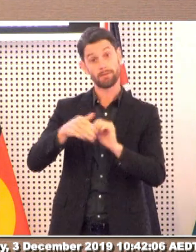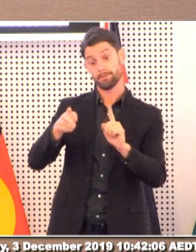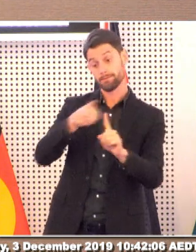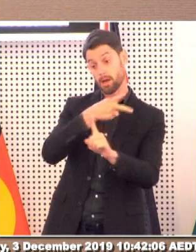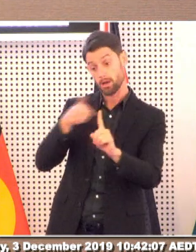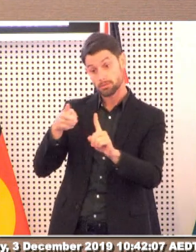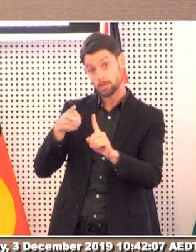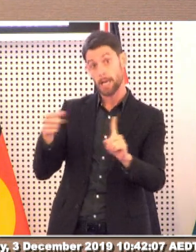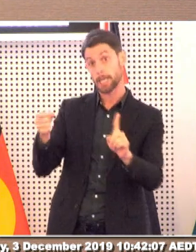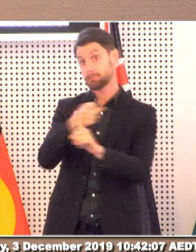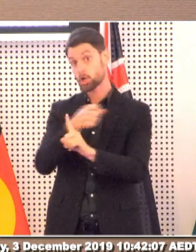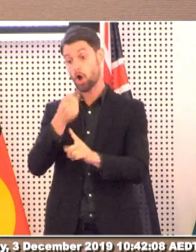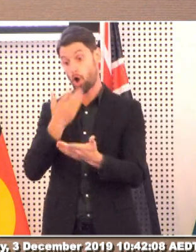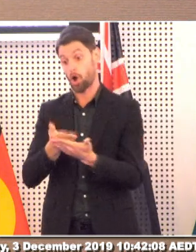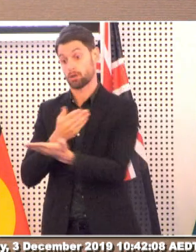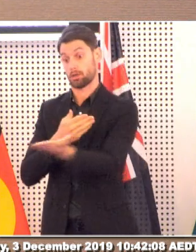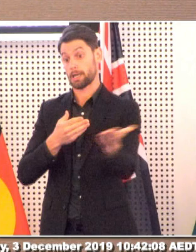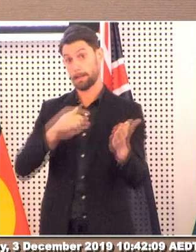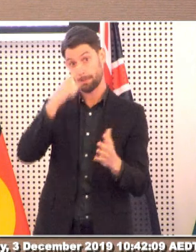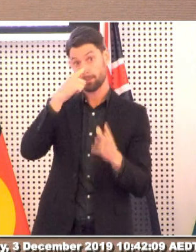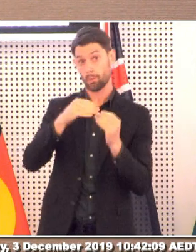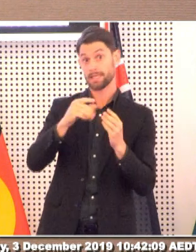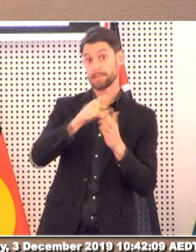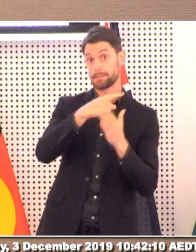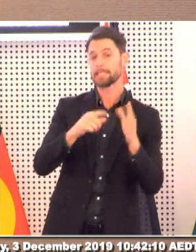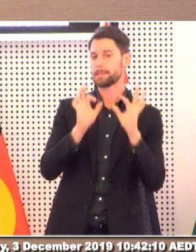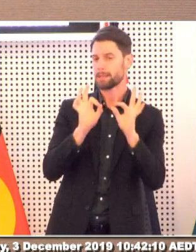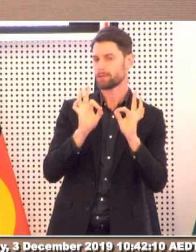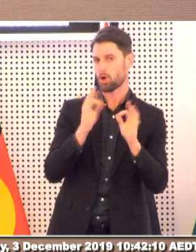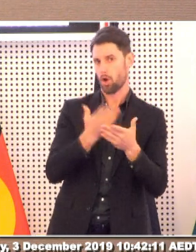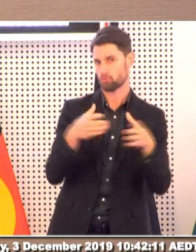with disability, and we’re going to talk about group homes, is something that you